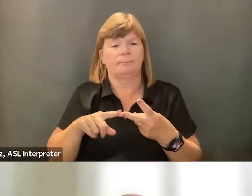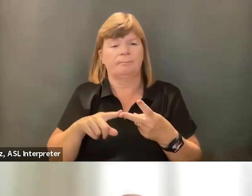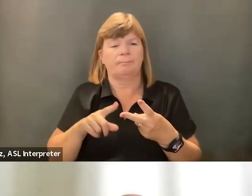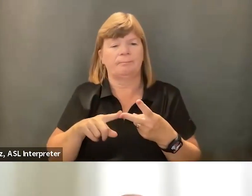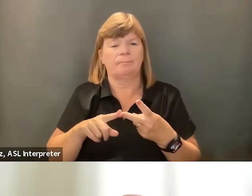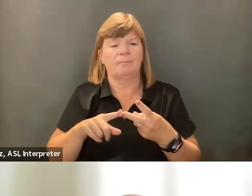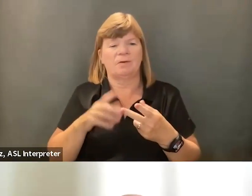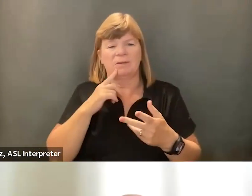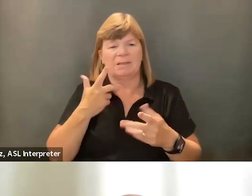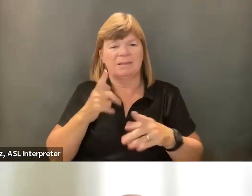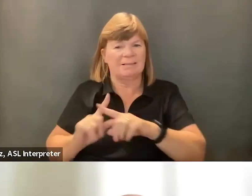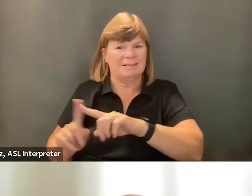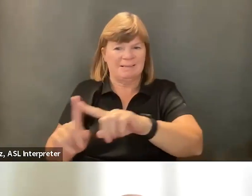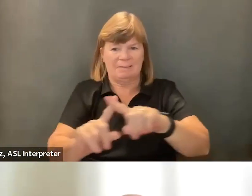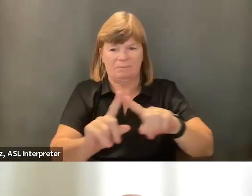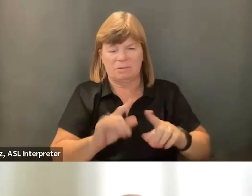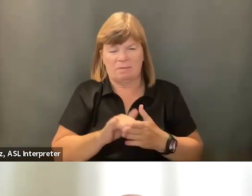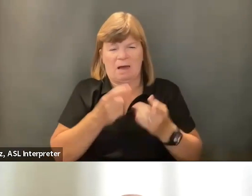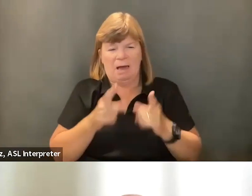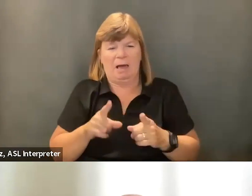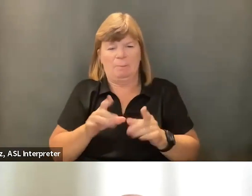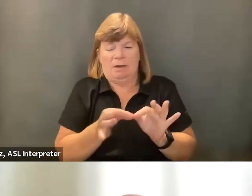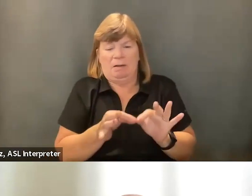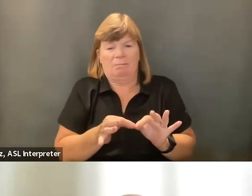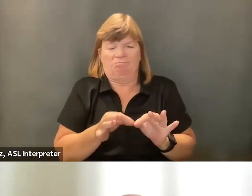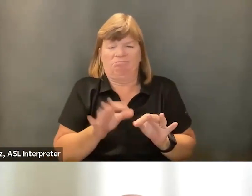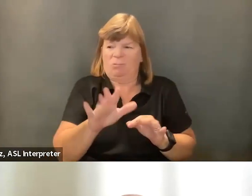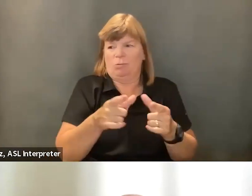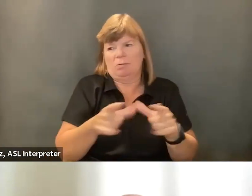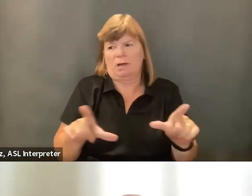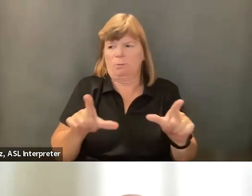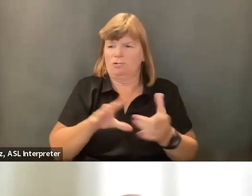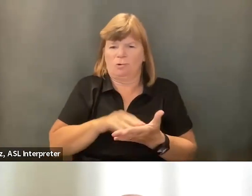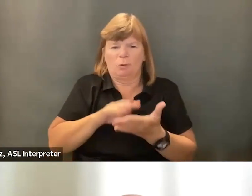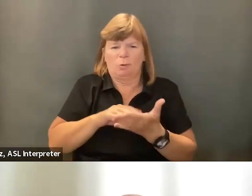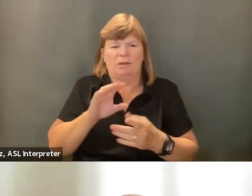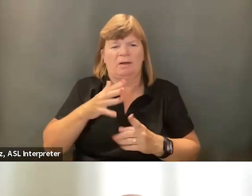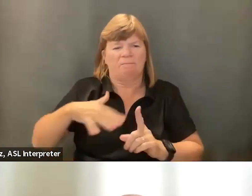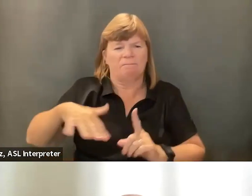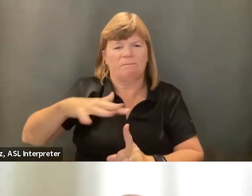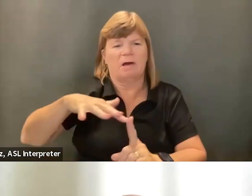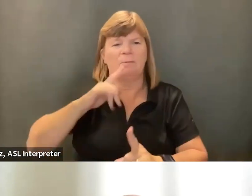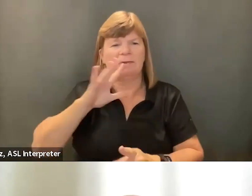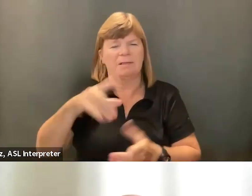that happen in the language learning environment and in the in the conversations and discussions